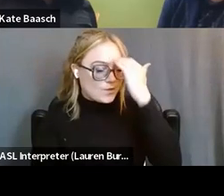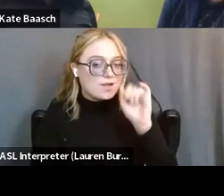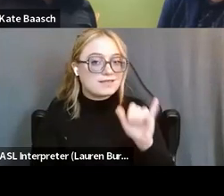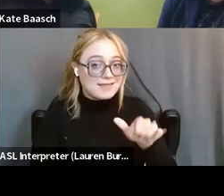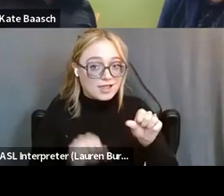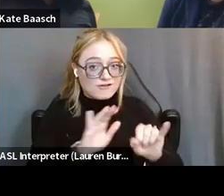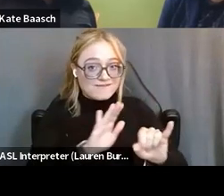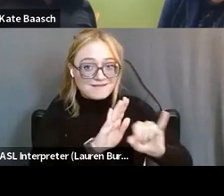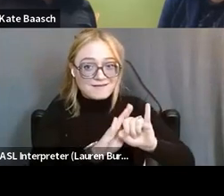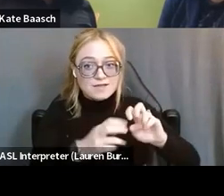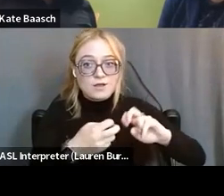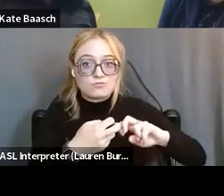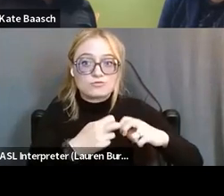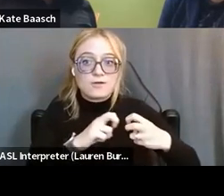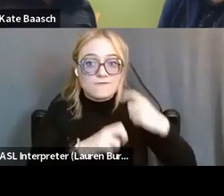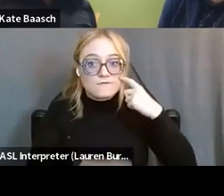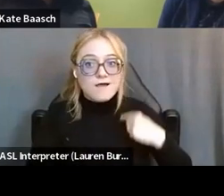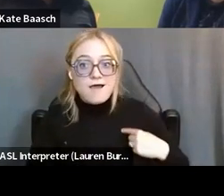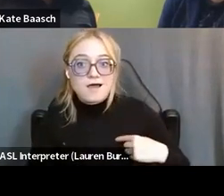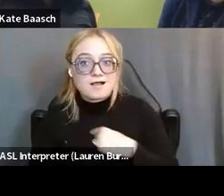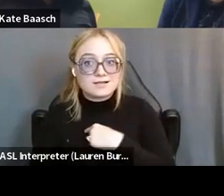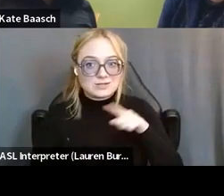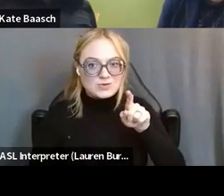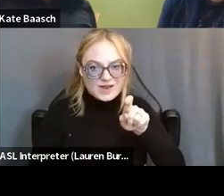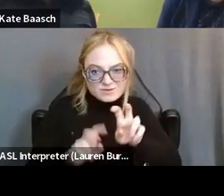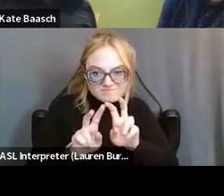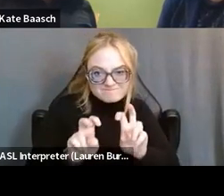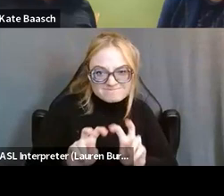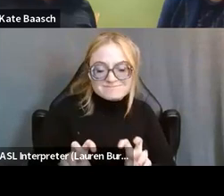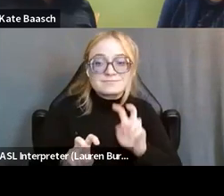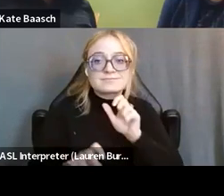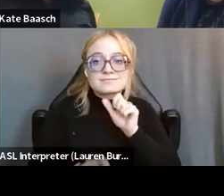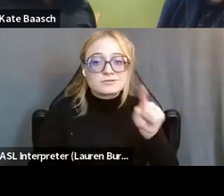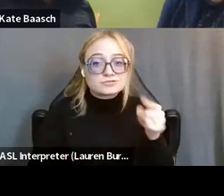problems for us that we need to look at that extend beyond more than just SOAR.